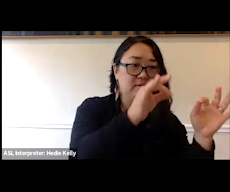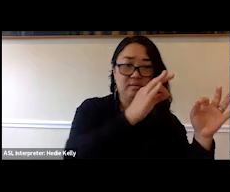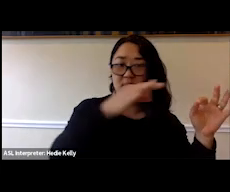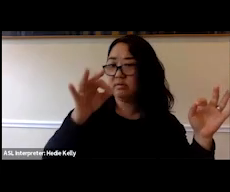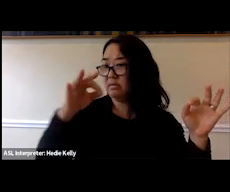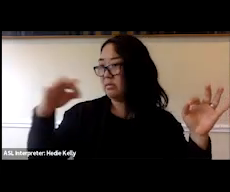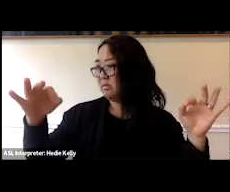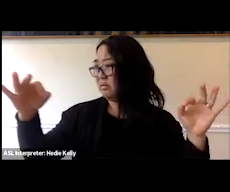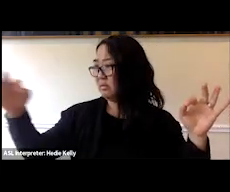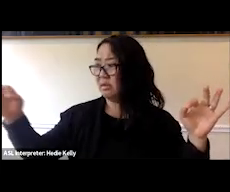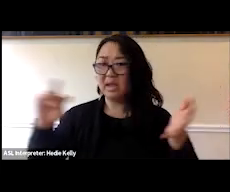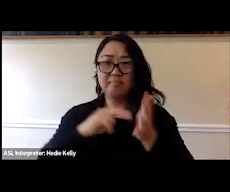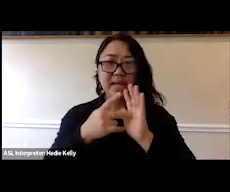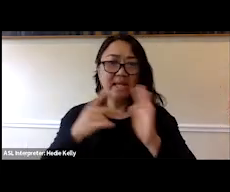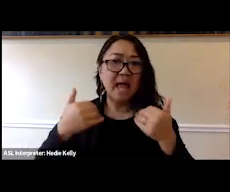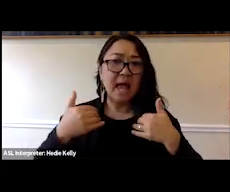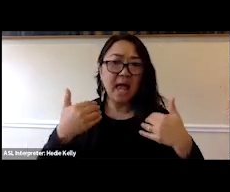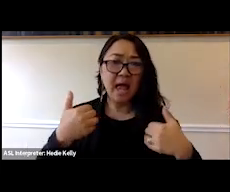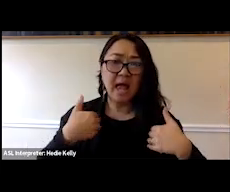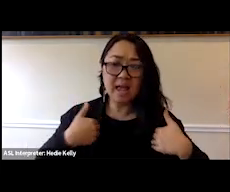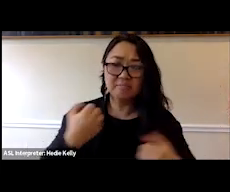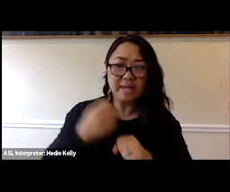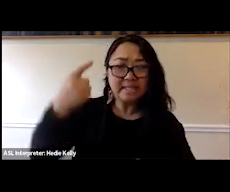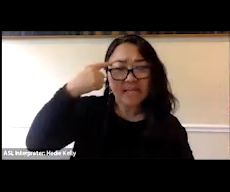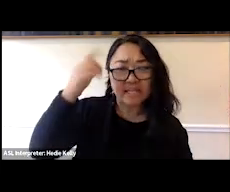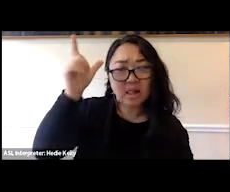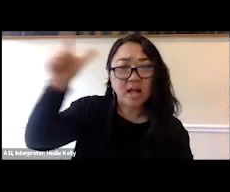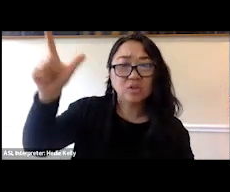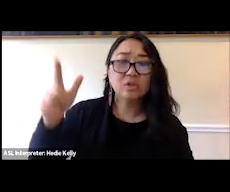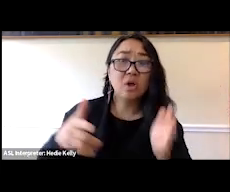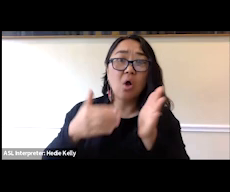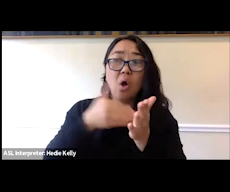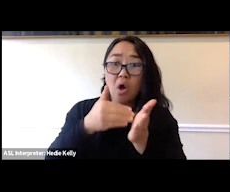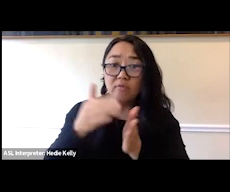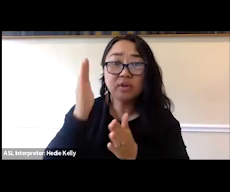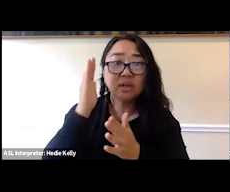Oftentimes the content will be read out of order, and we don't even know it.